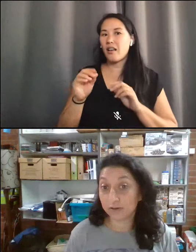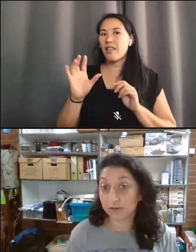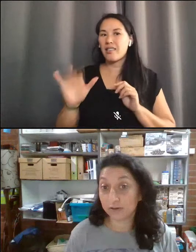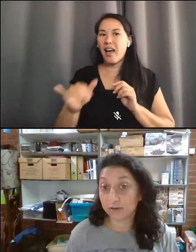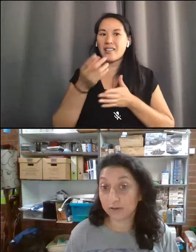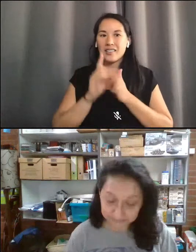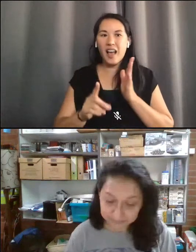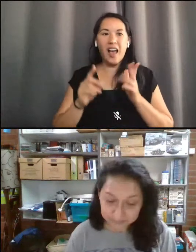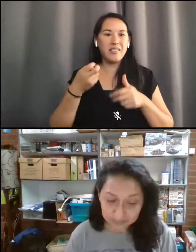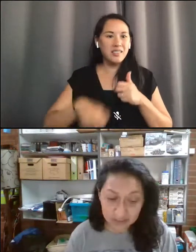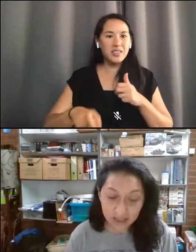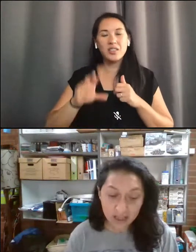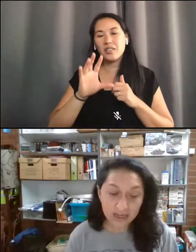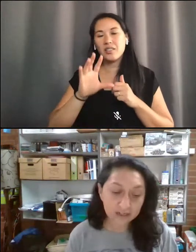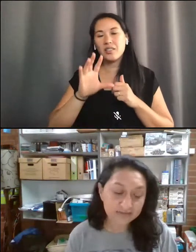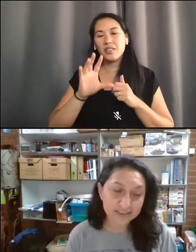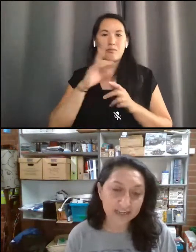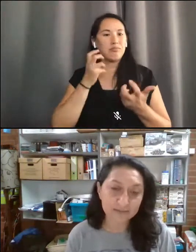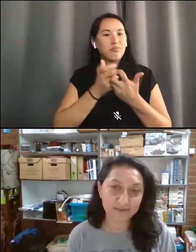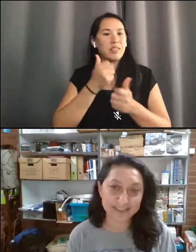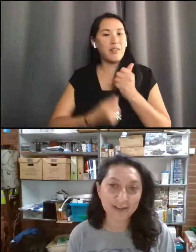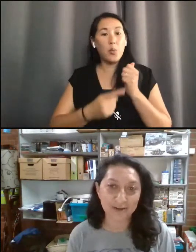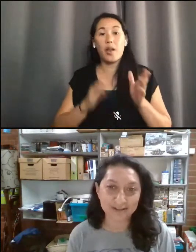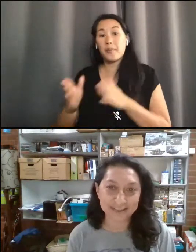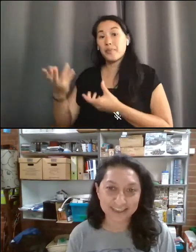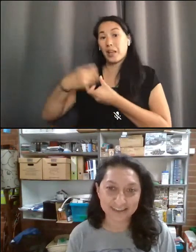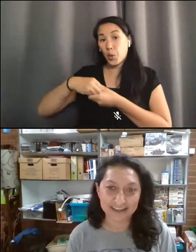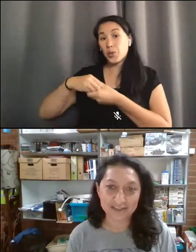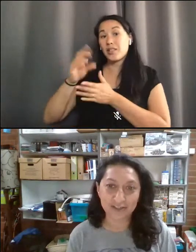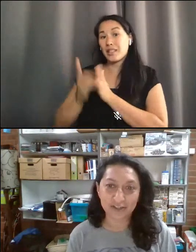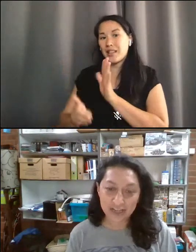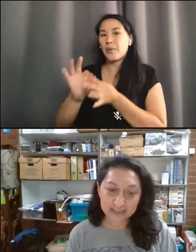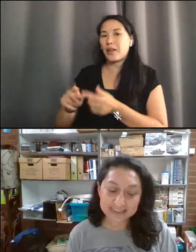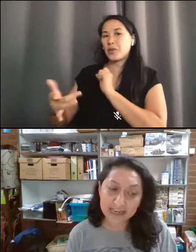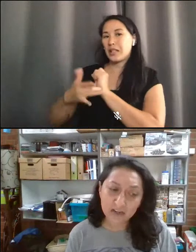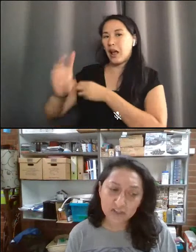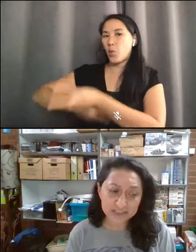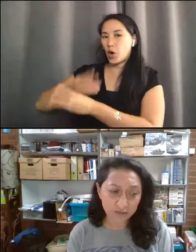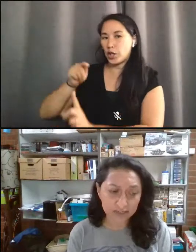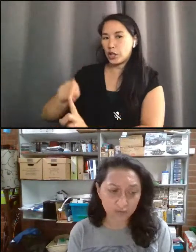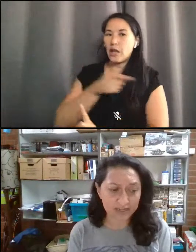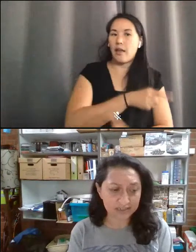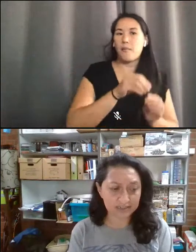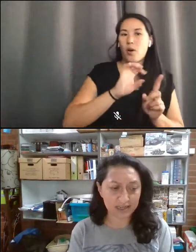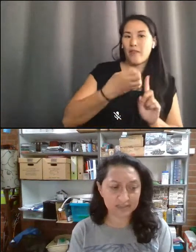for everybody inclusive design comes from the tech world then so saying not just that it's one size